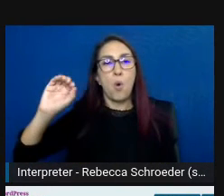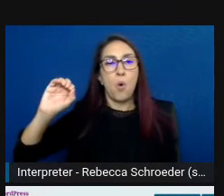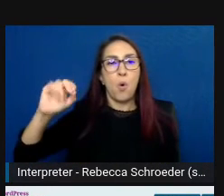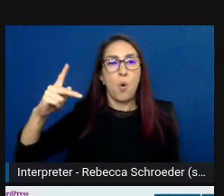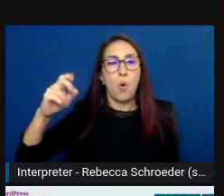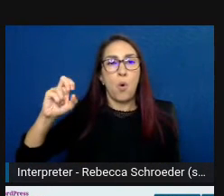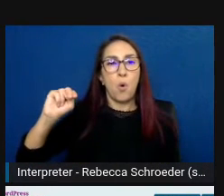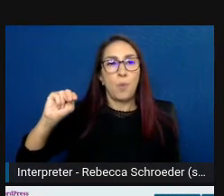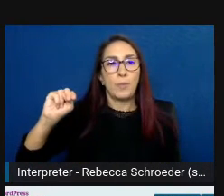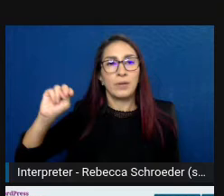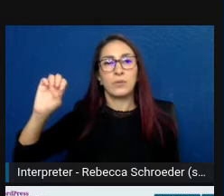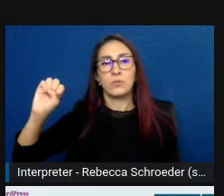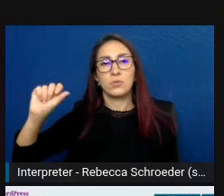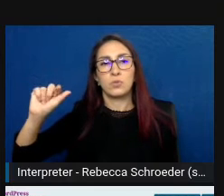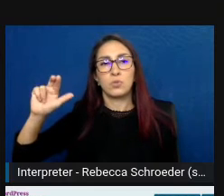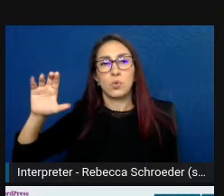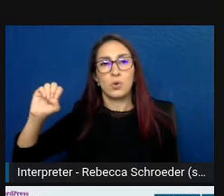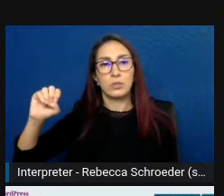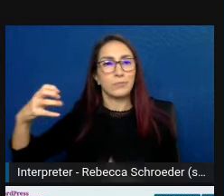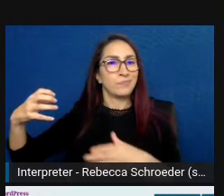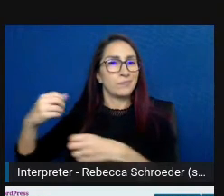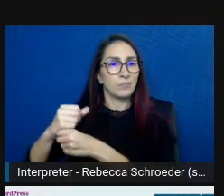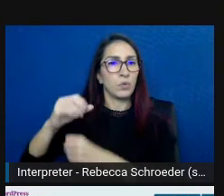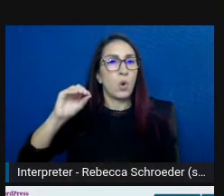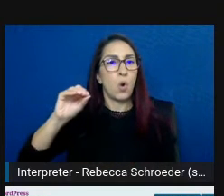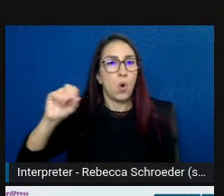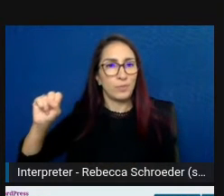including using WordPress as a developer and as an end user.